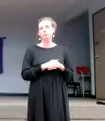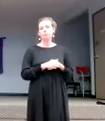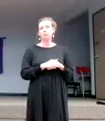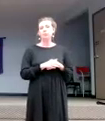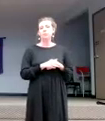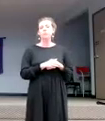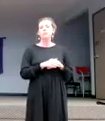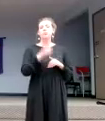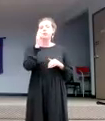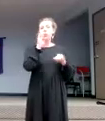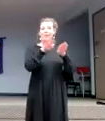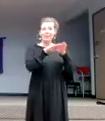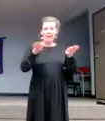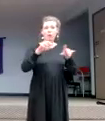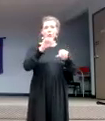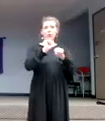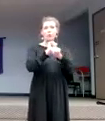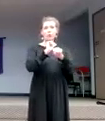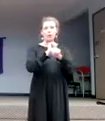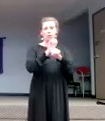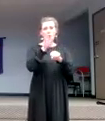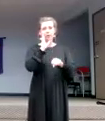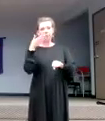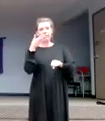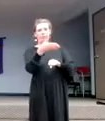of the lateral work, we have a lot of on-property work, like I described, we'll need to make